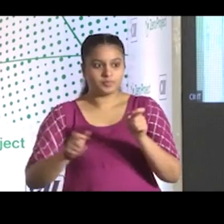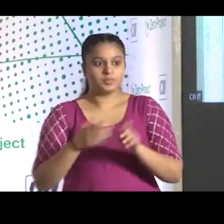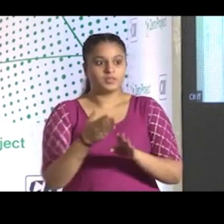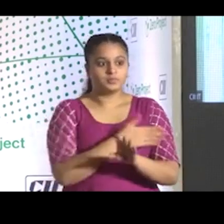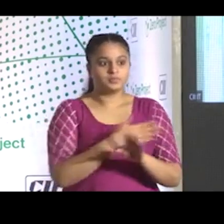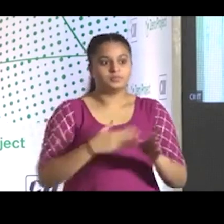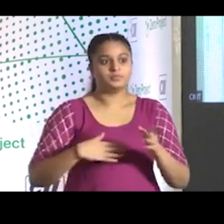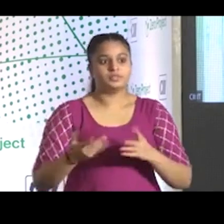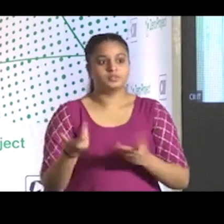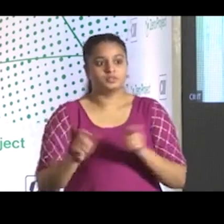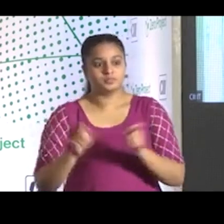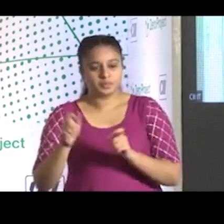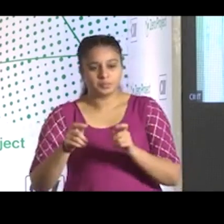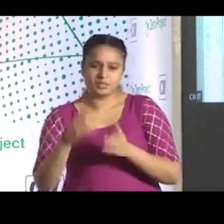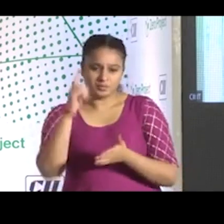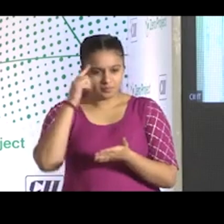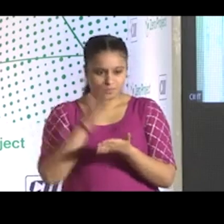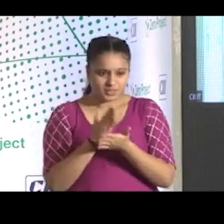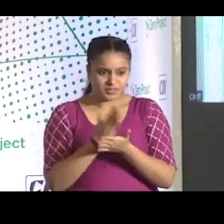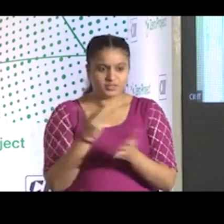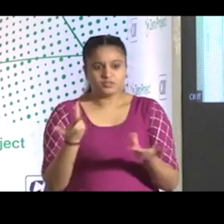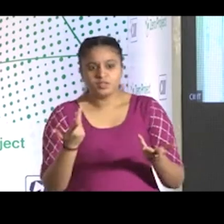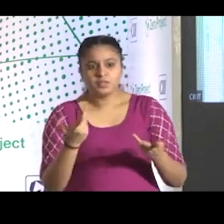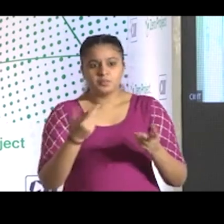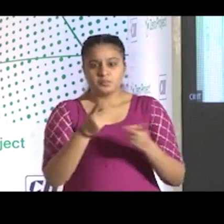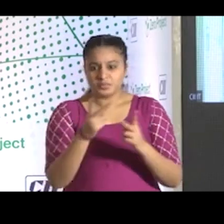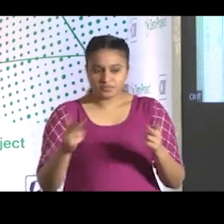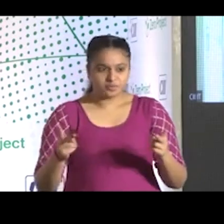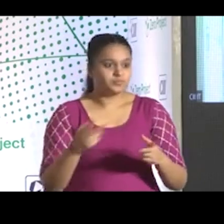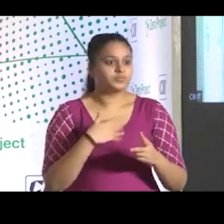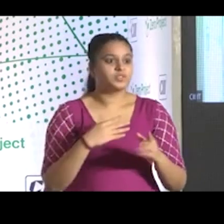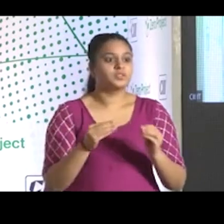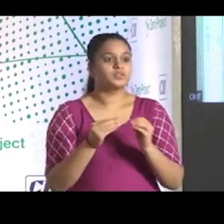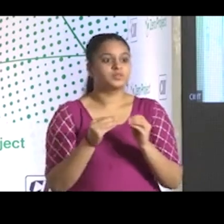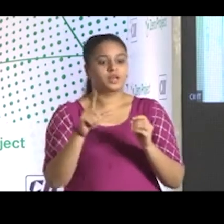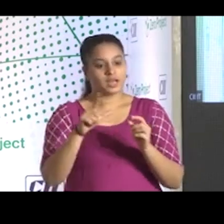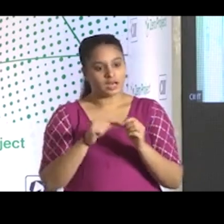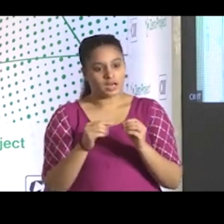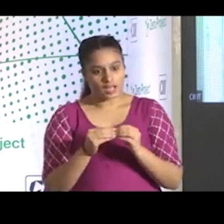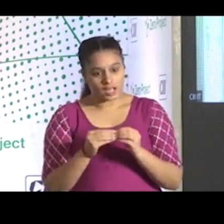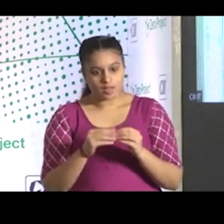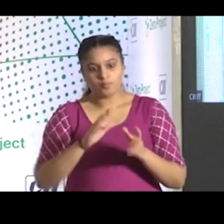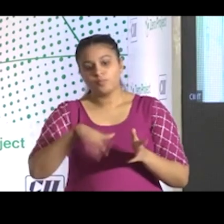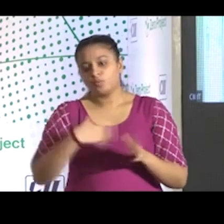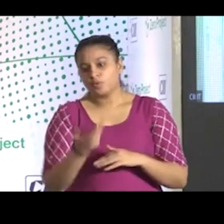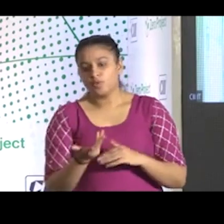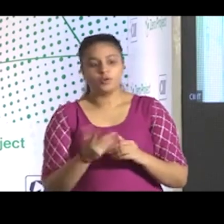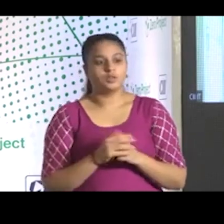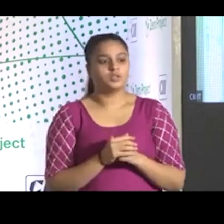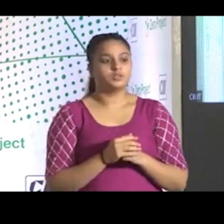hubs, building labs where people meet and come together and have shared interests and shared networks,